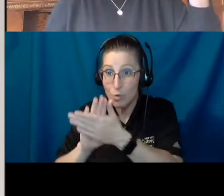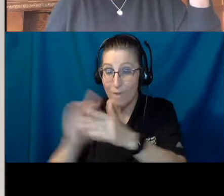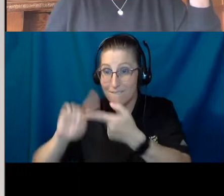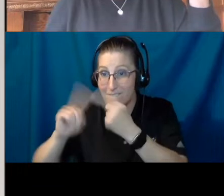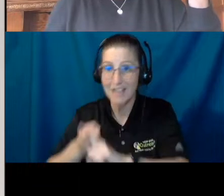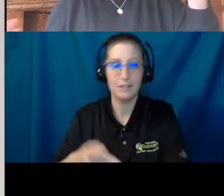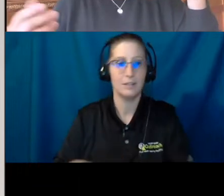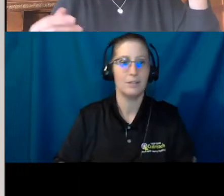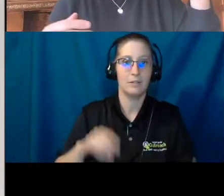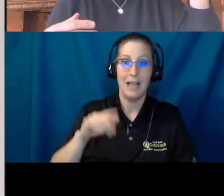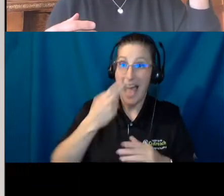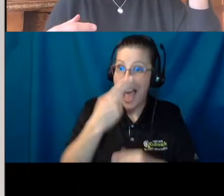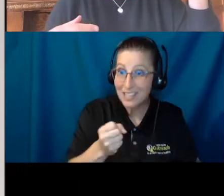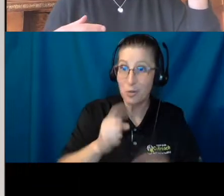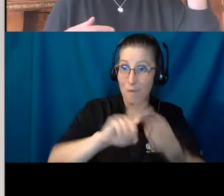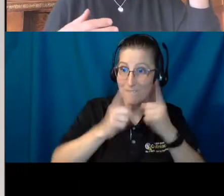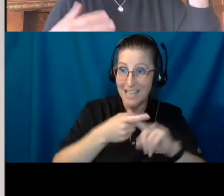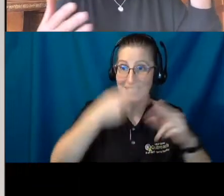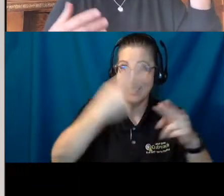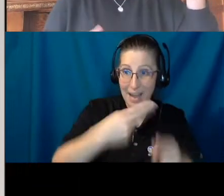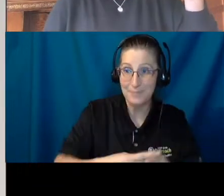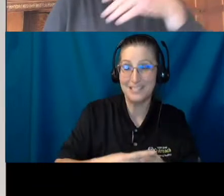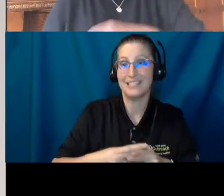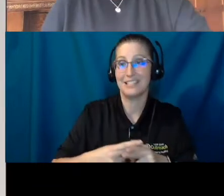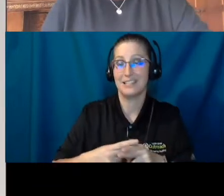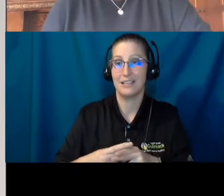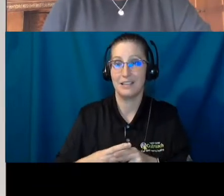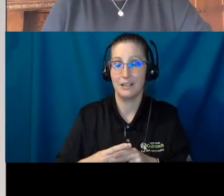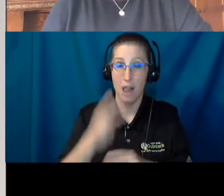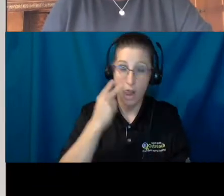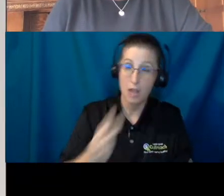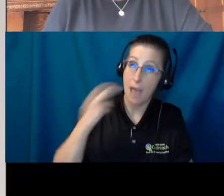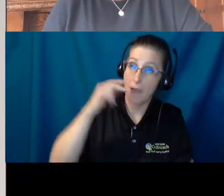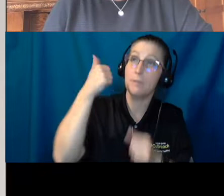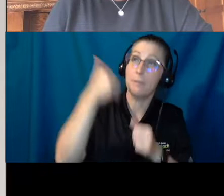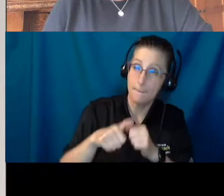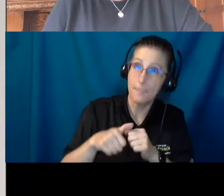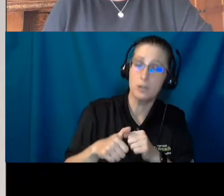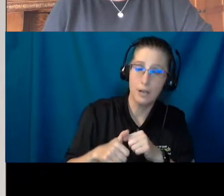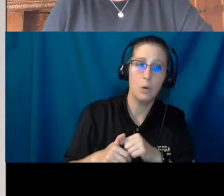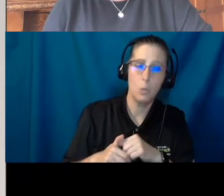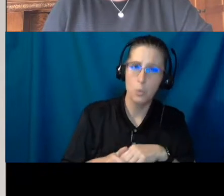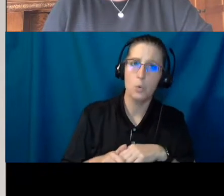in high school or have these, you know, memories and really, really happy memories of things